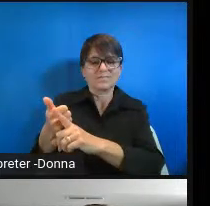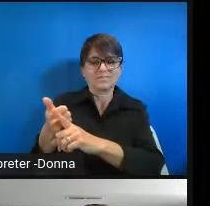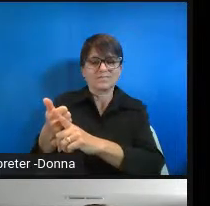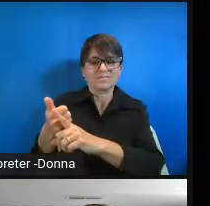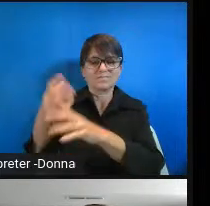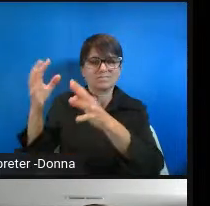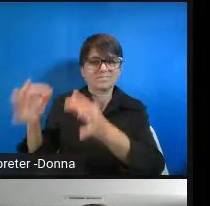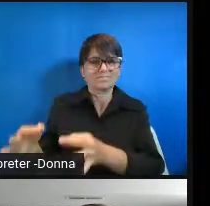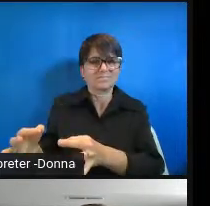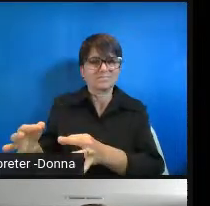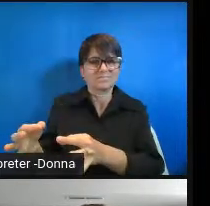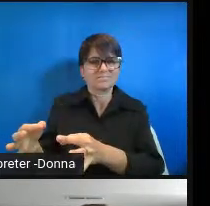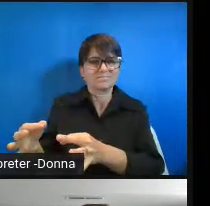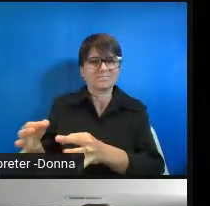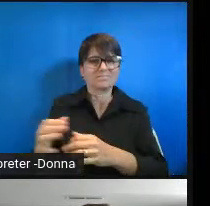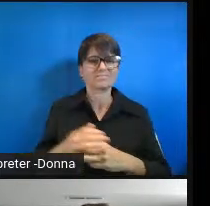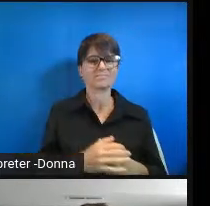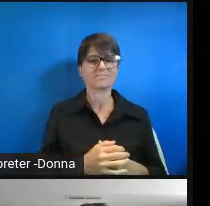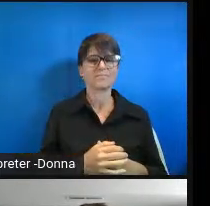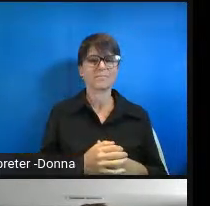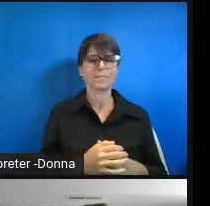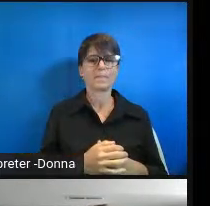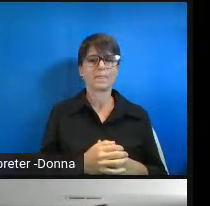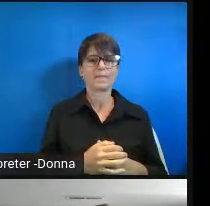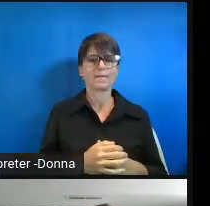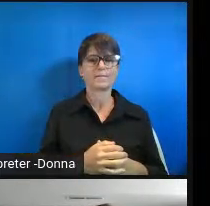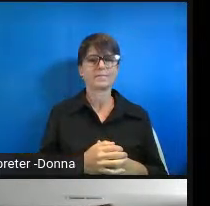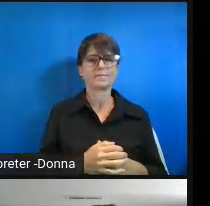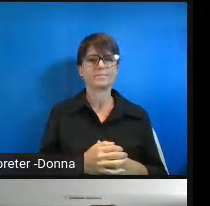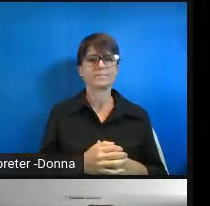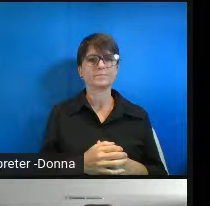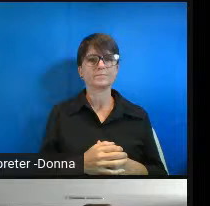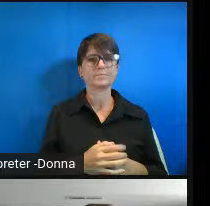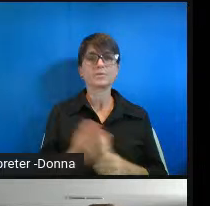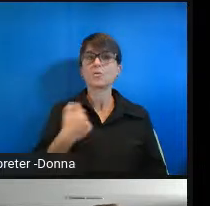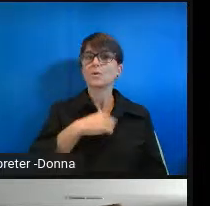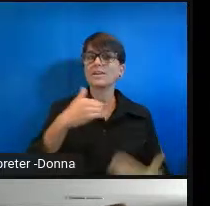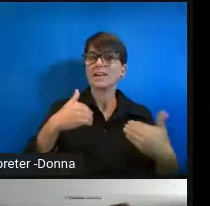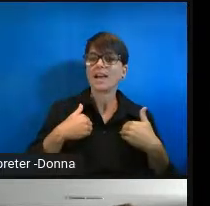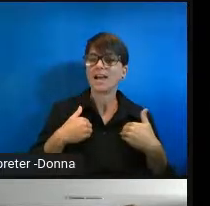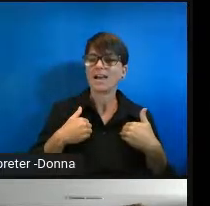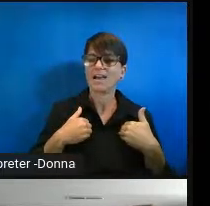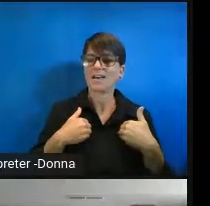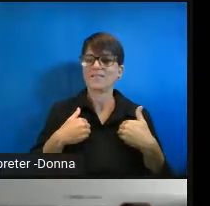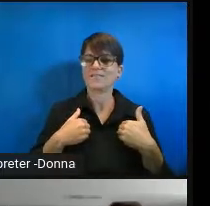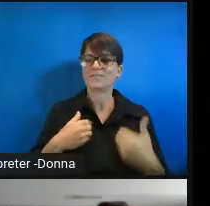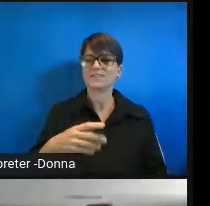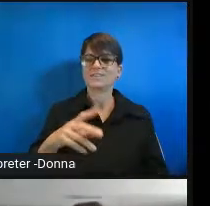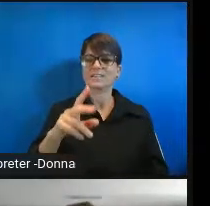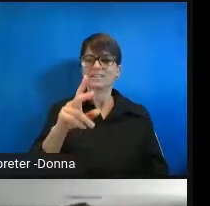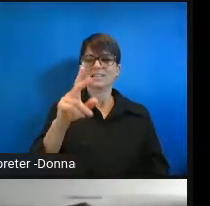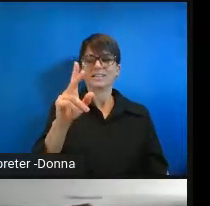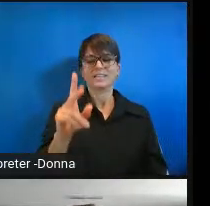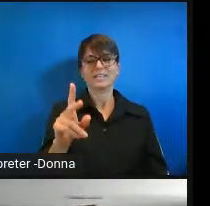Also, the styling for the Dialog element is left to each browsers discretion which is never ideal .